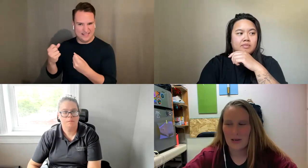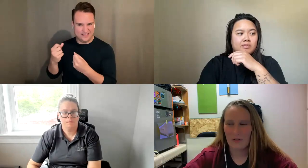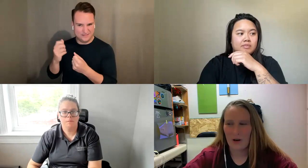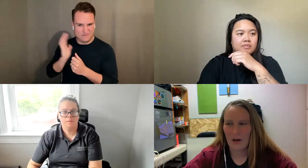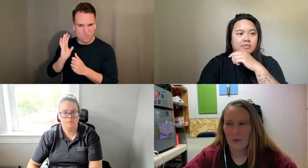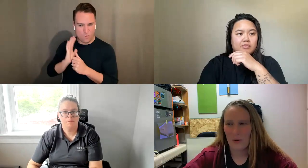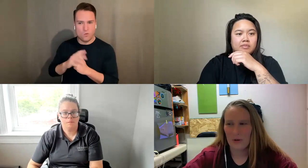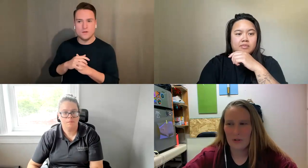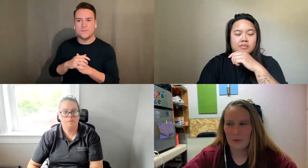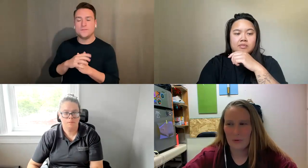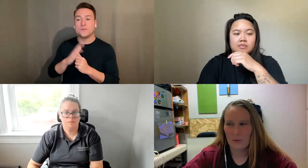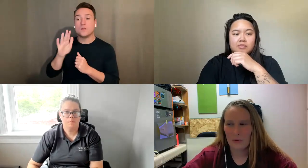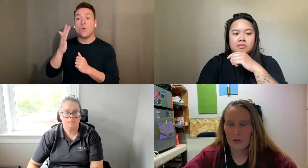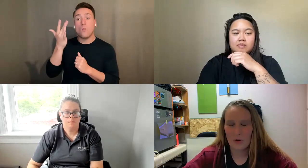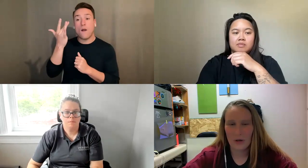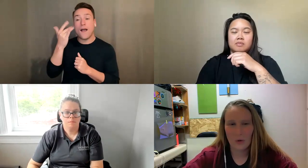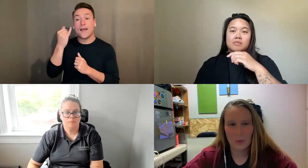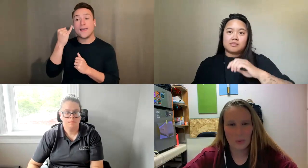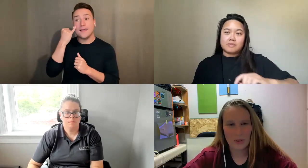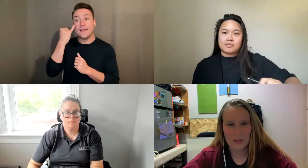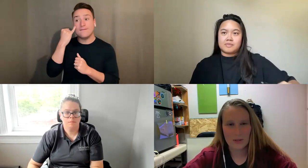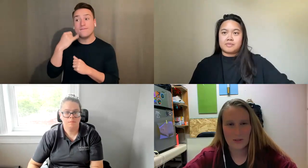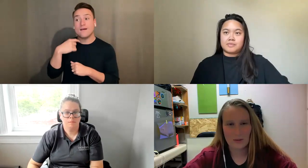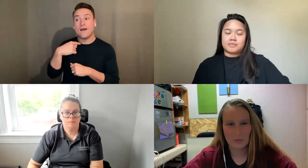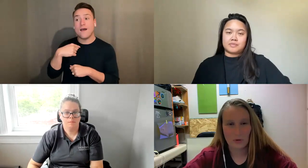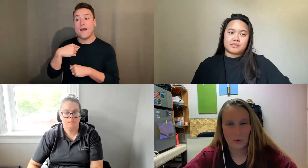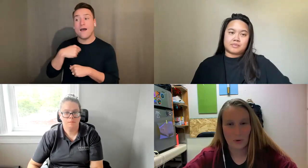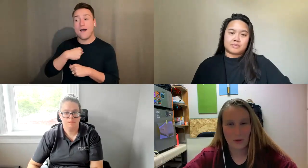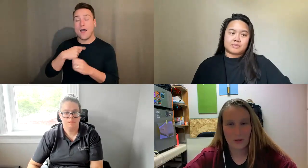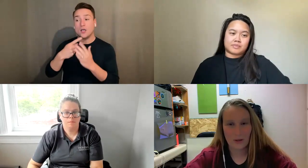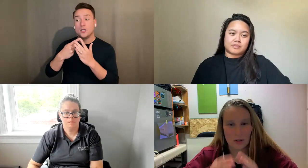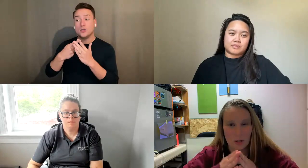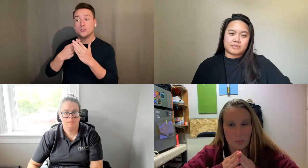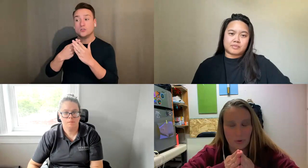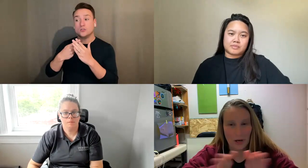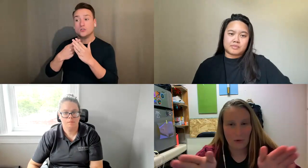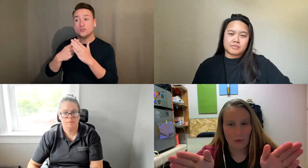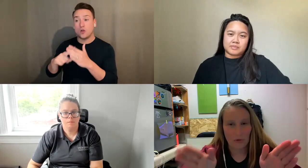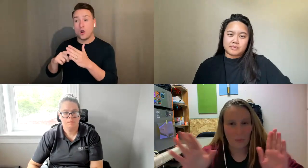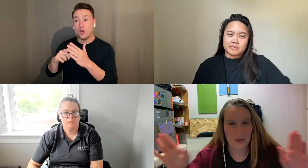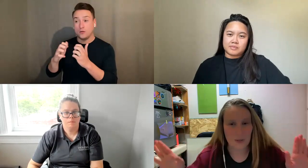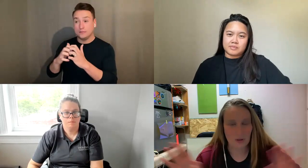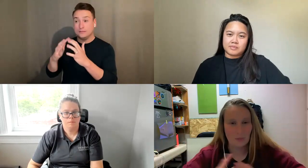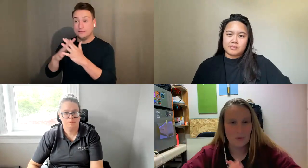Because if I were to try and open a business before then, just like plow through my symptoms